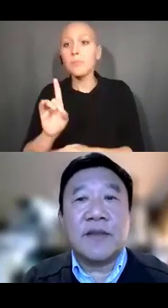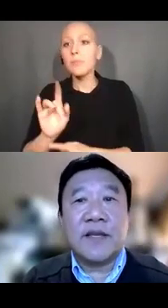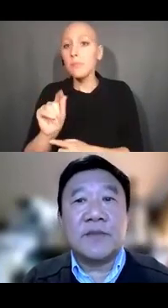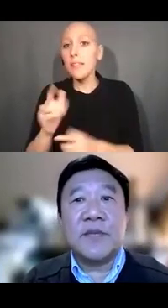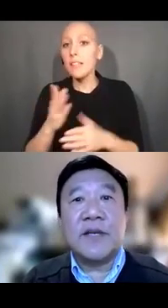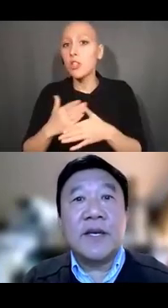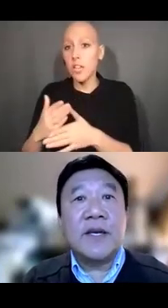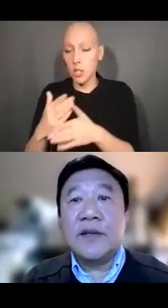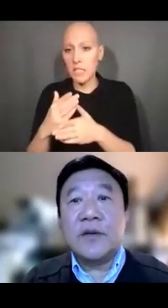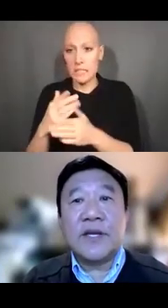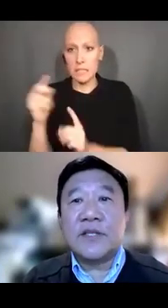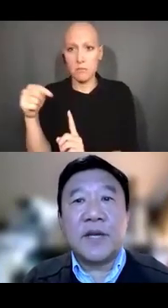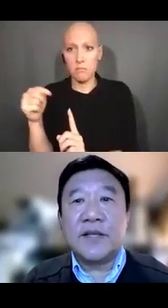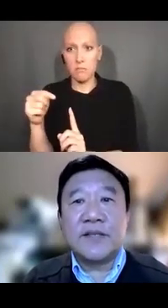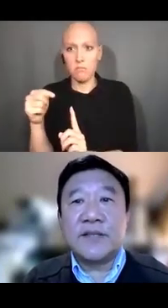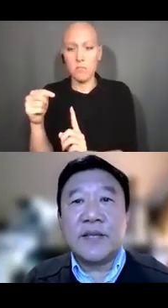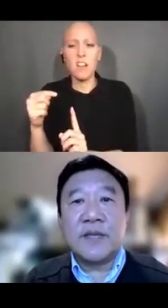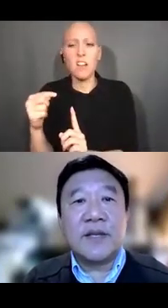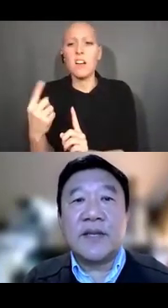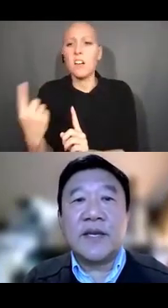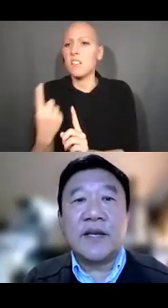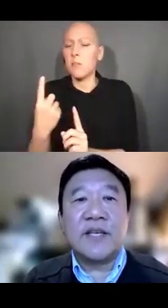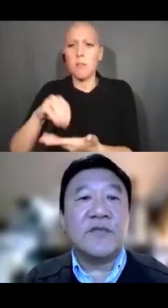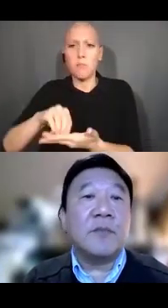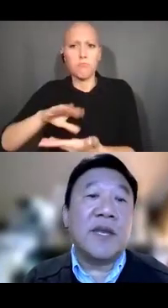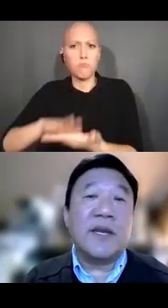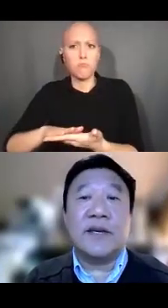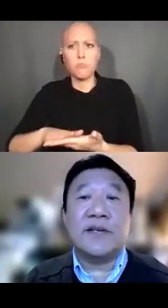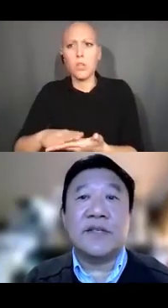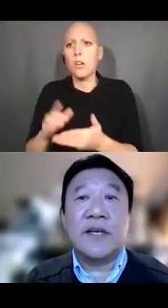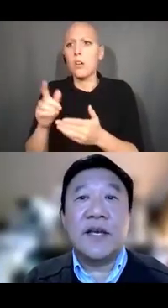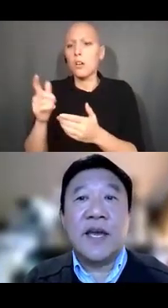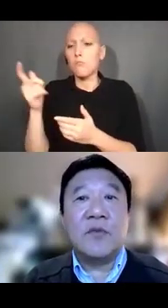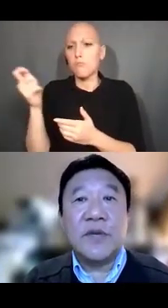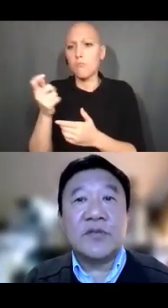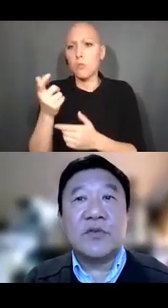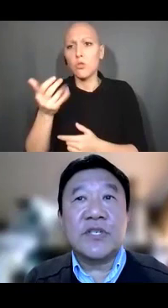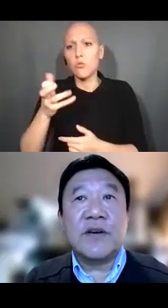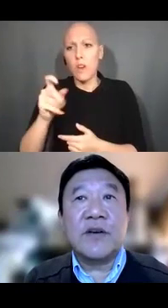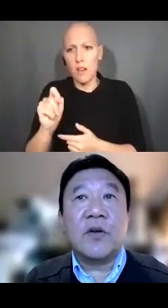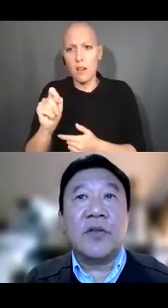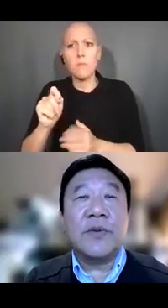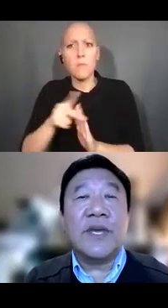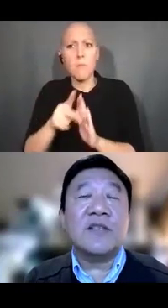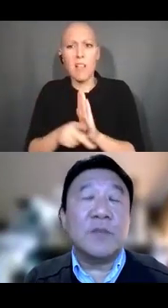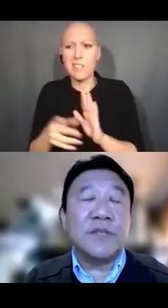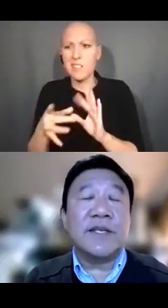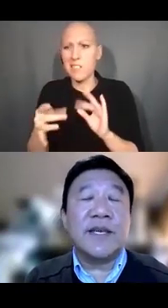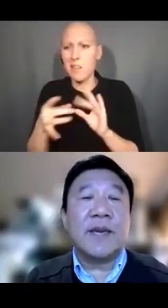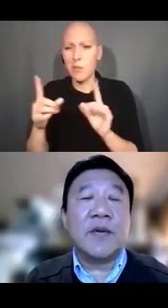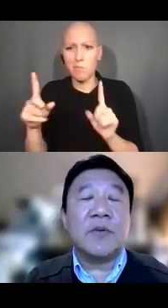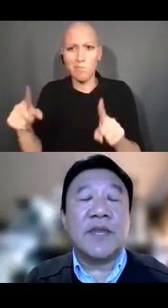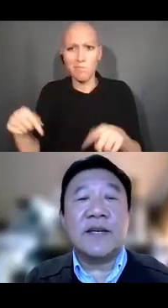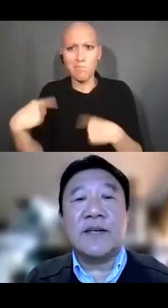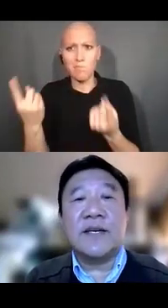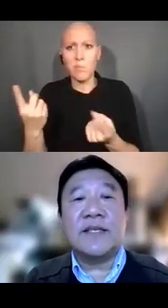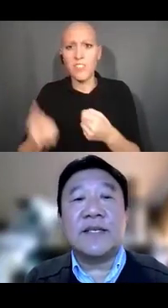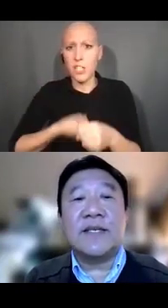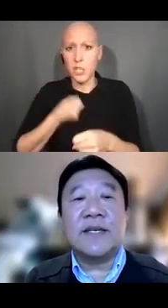that has been in the Grants Policy Statement at the NIH for many years, and resource sharing, although we explicitly came out with that in 1999,